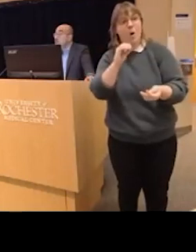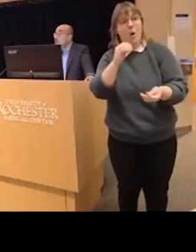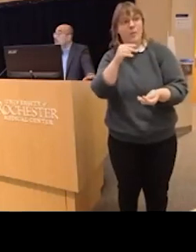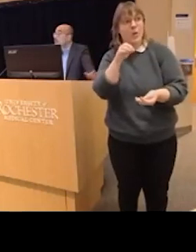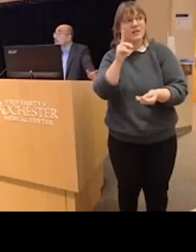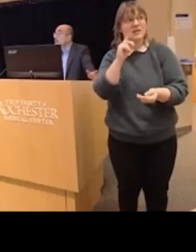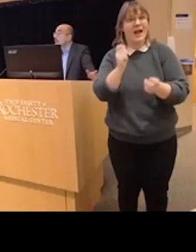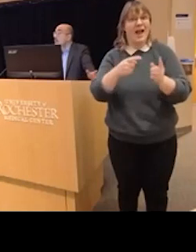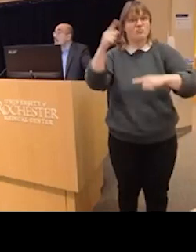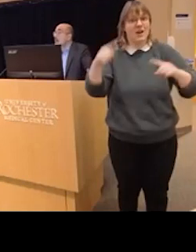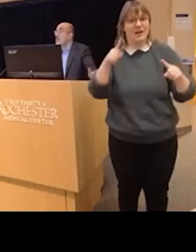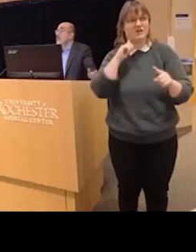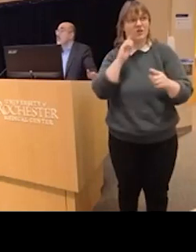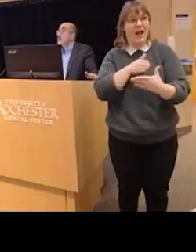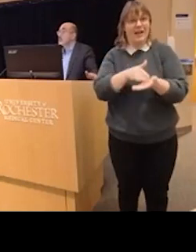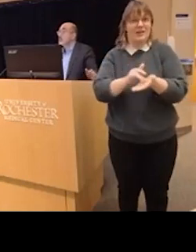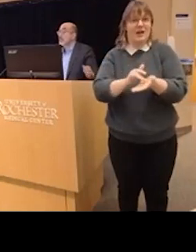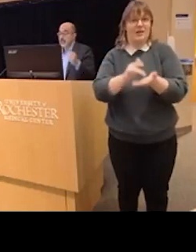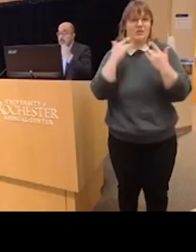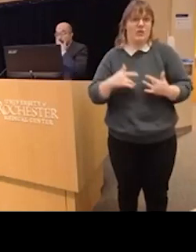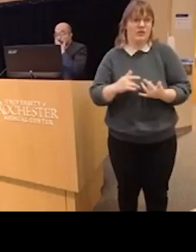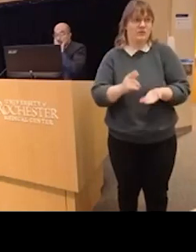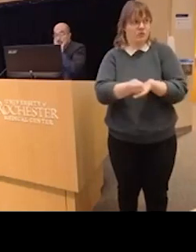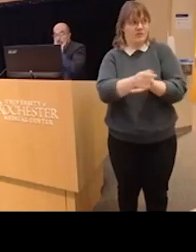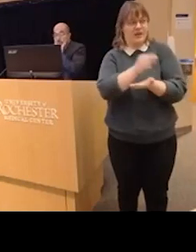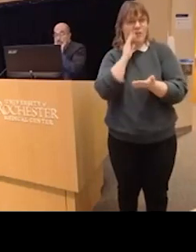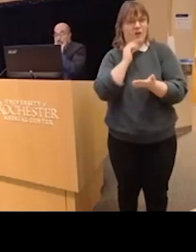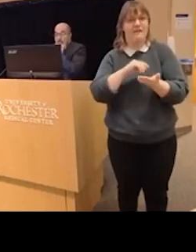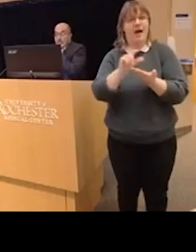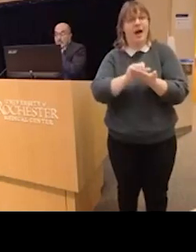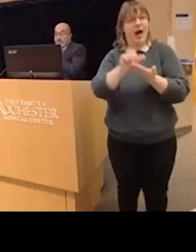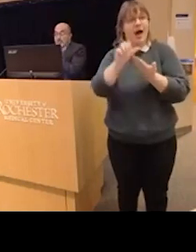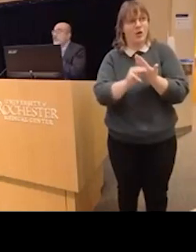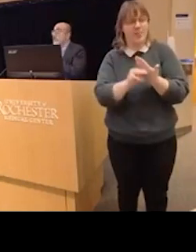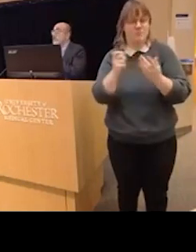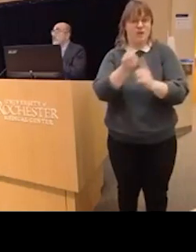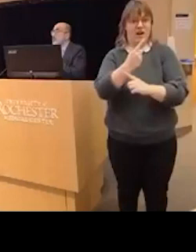treatment and we have a validated algorithm we use um or they get randomized to fear avoidance